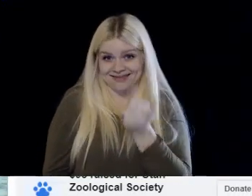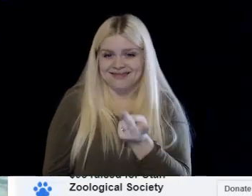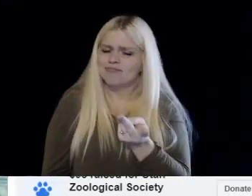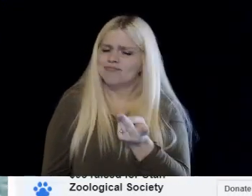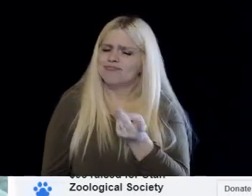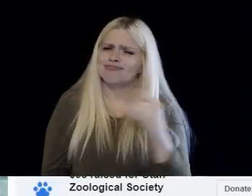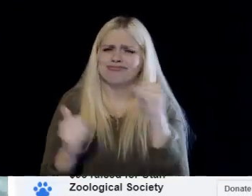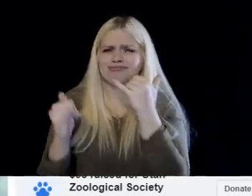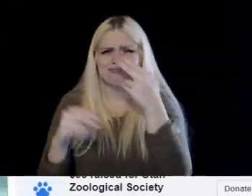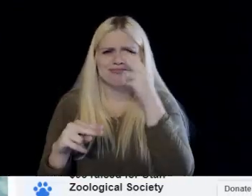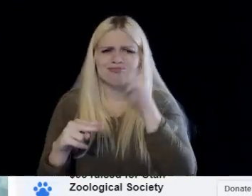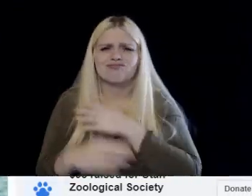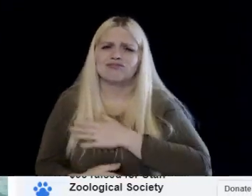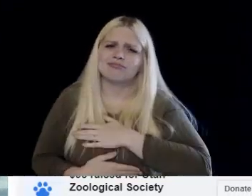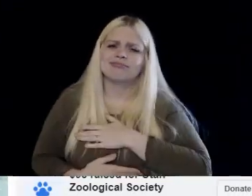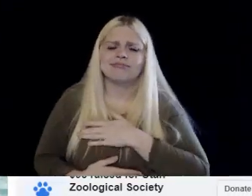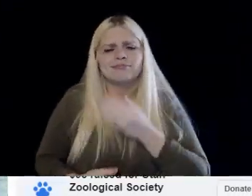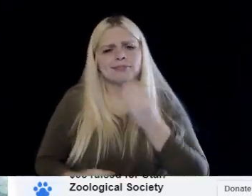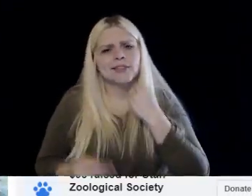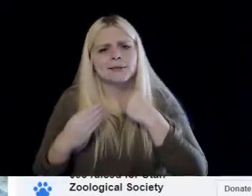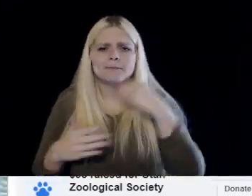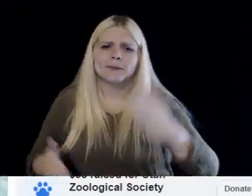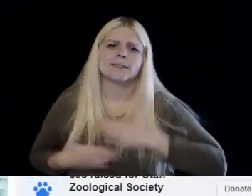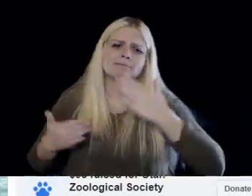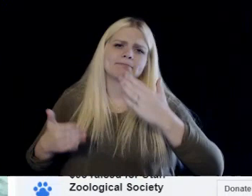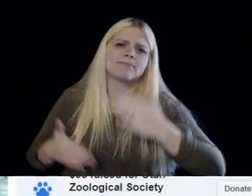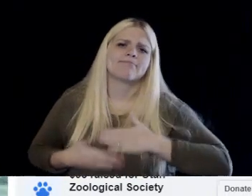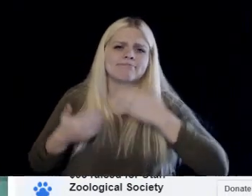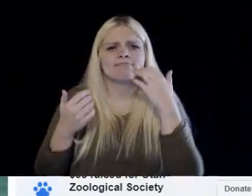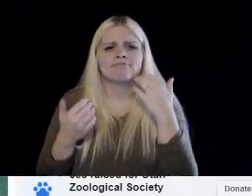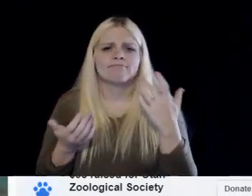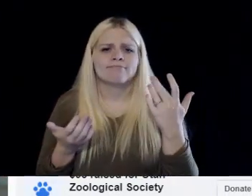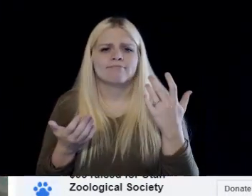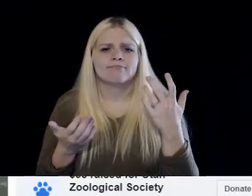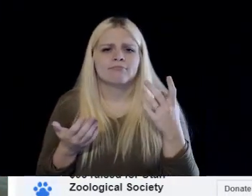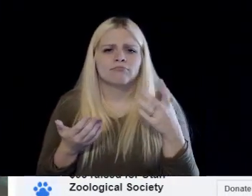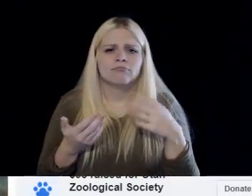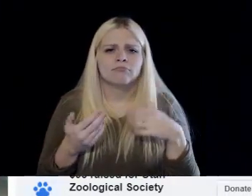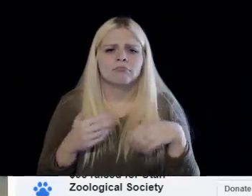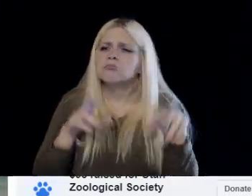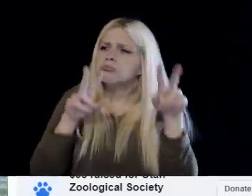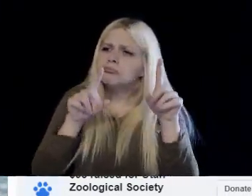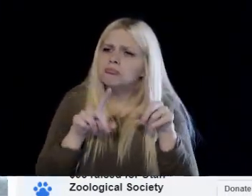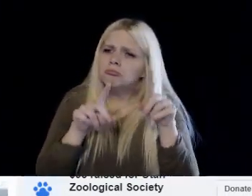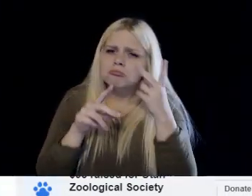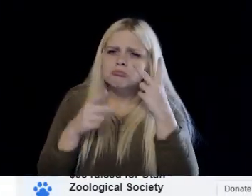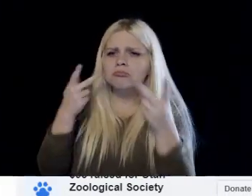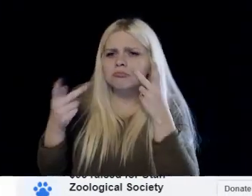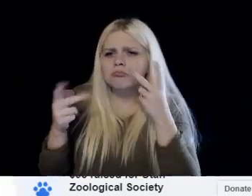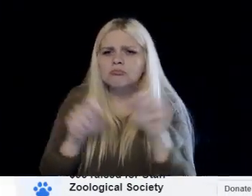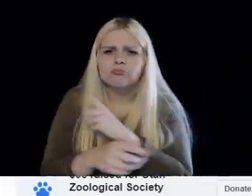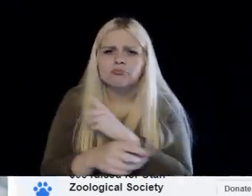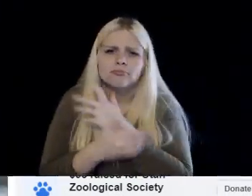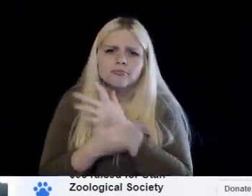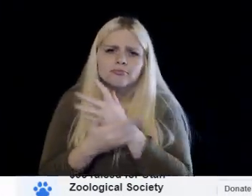Michelle: So these guys, the're playing, they're eating, they're- you know, checking out all the different options here, and none of these guys look stressed at all. We have a lot of moms